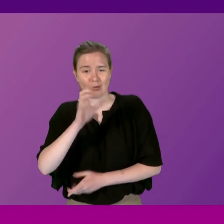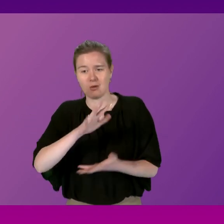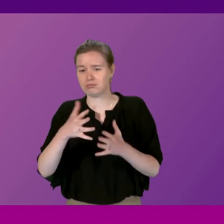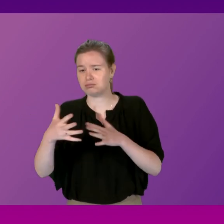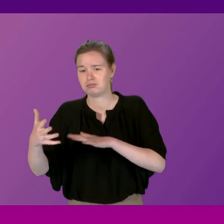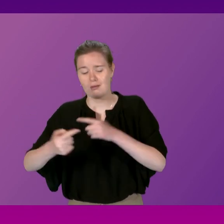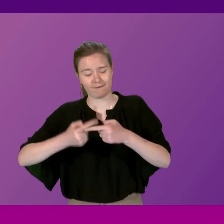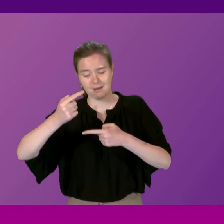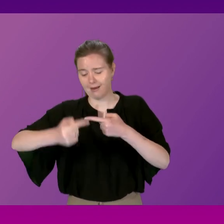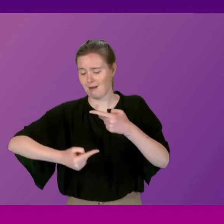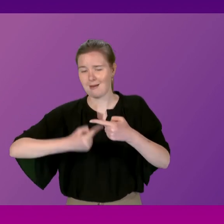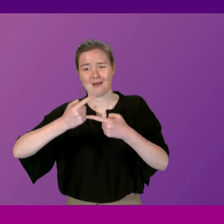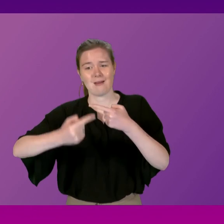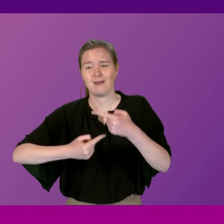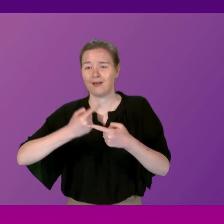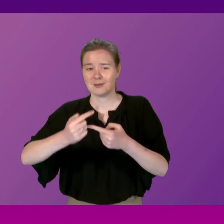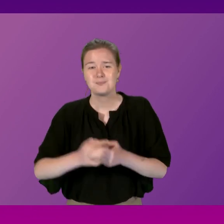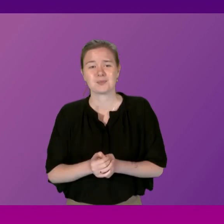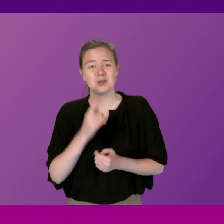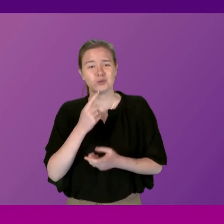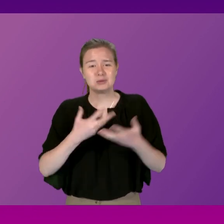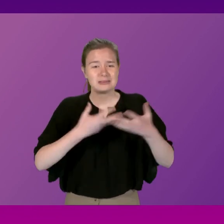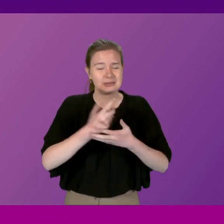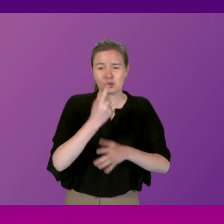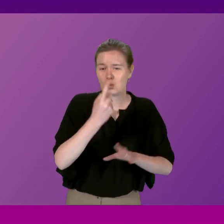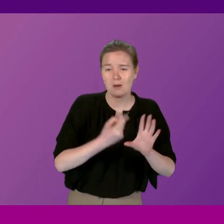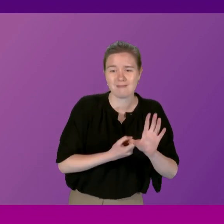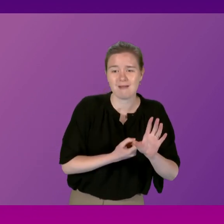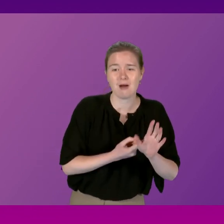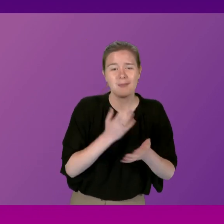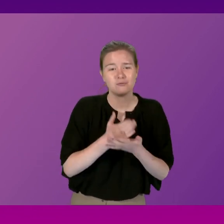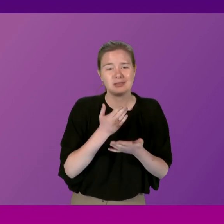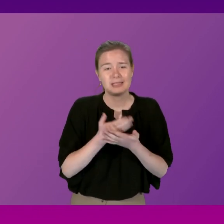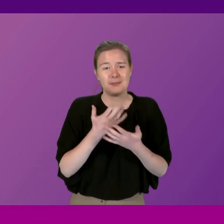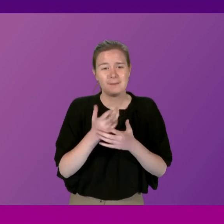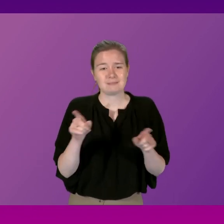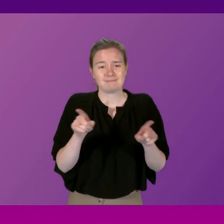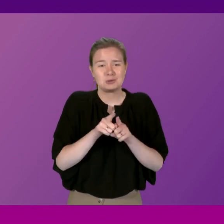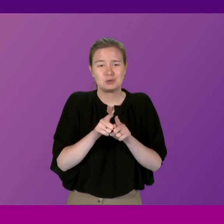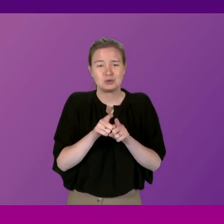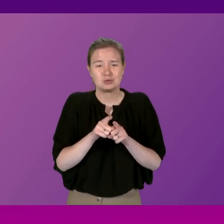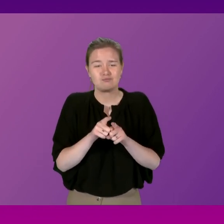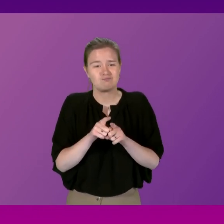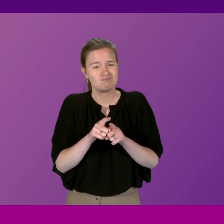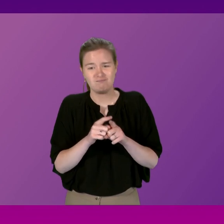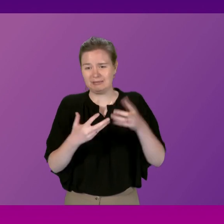Those appalling statistics are not just for a year; they have been at or close to record levels for many years.